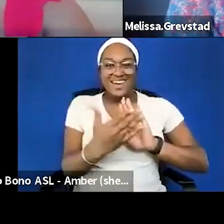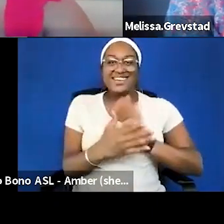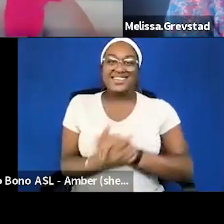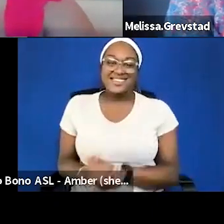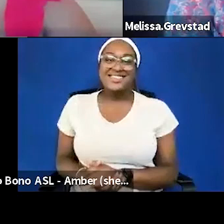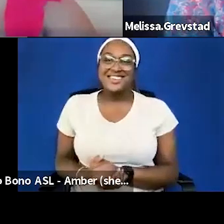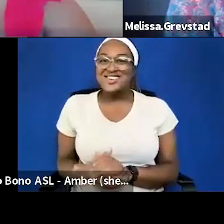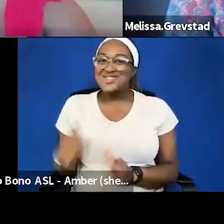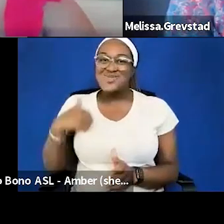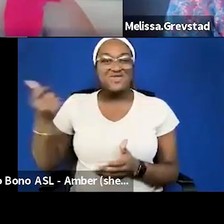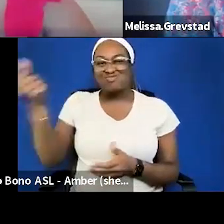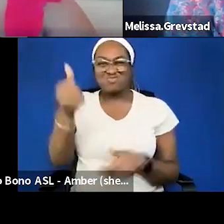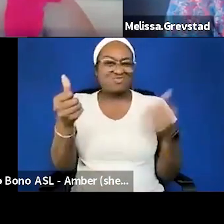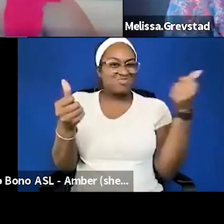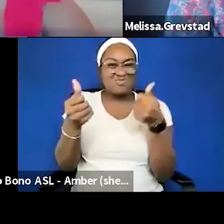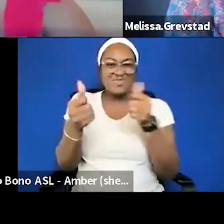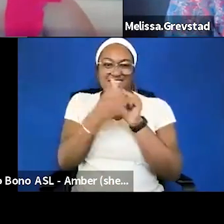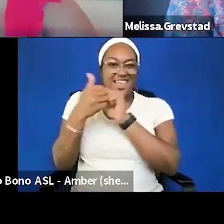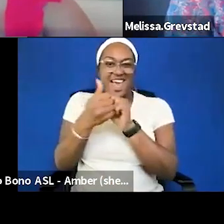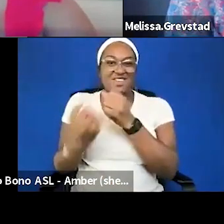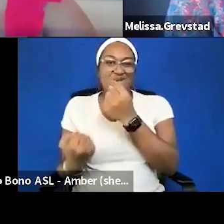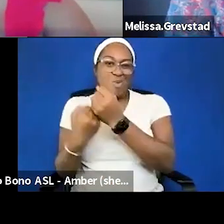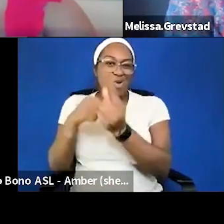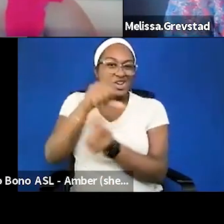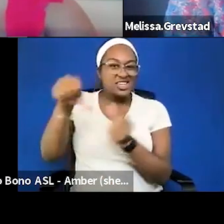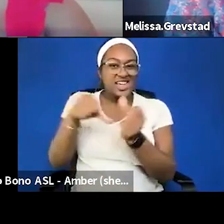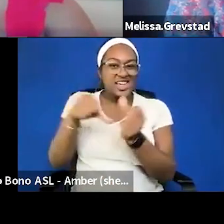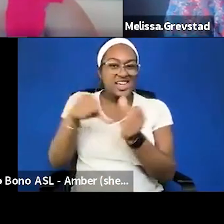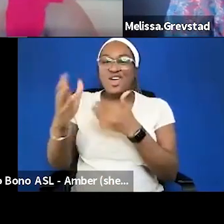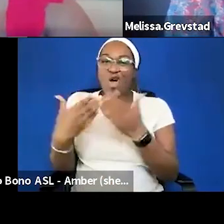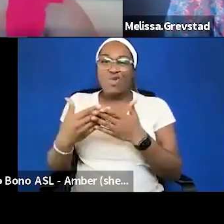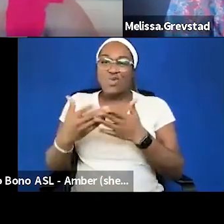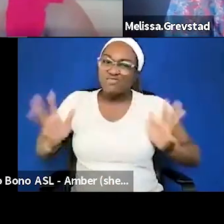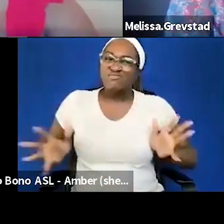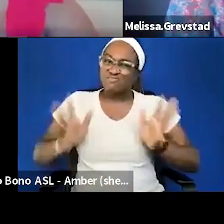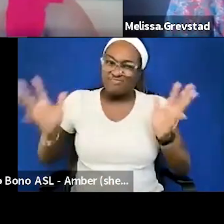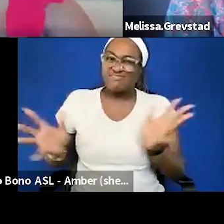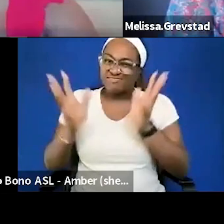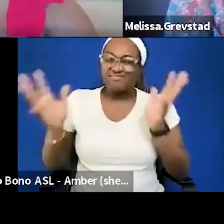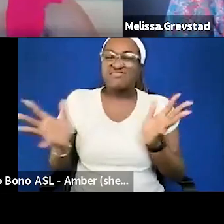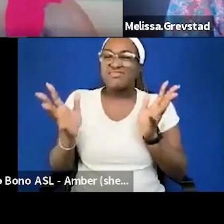coming together to support each other and also all the ways that we are thriving despite the stigma and stereotype that we face.